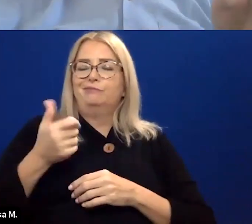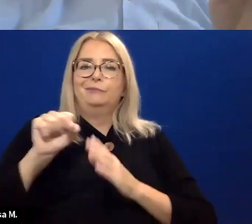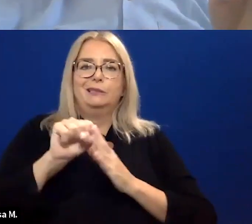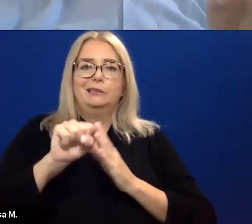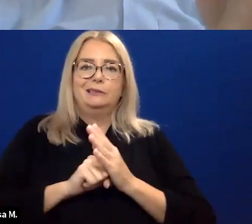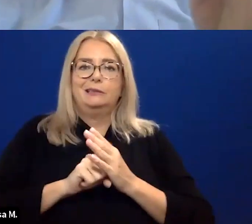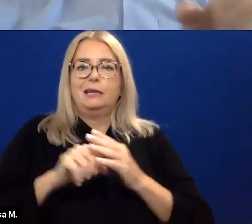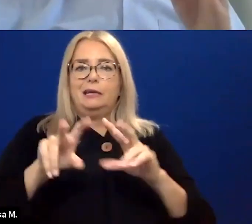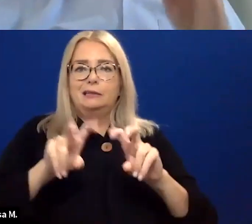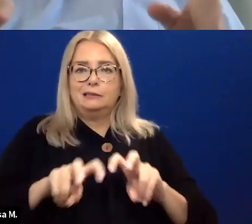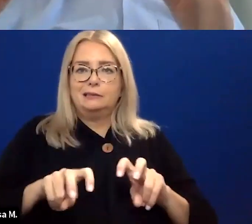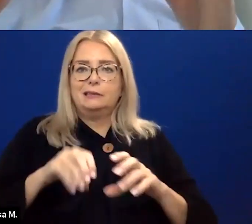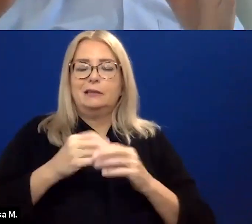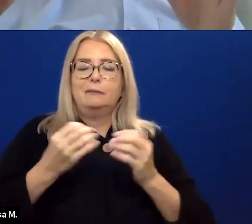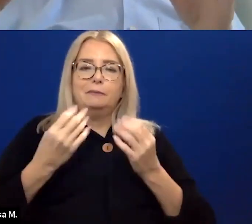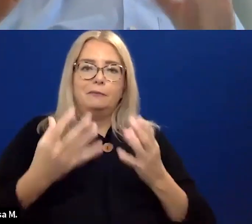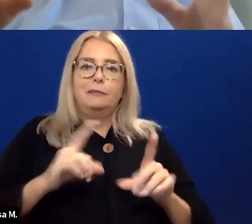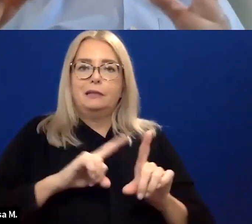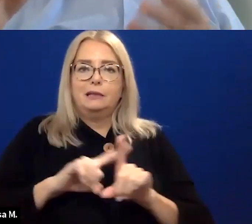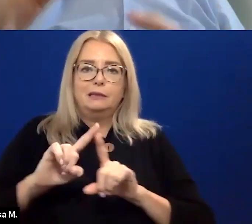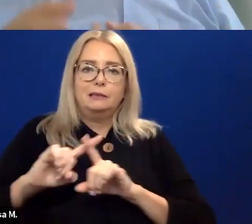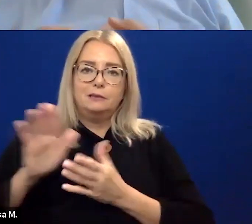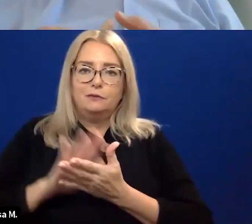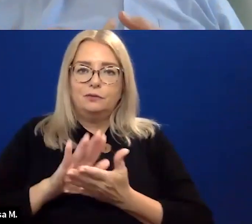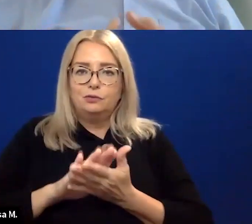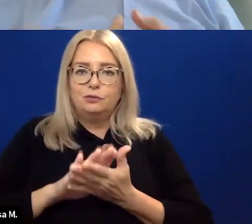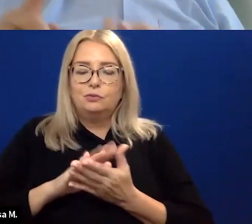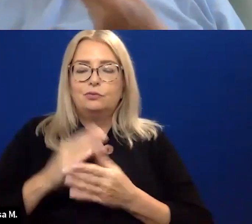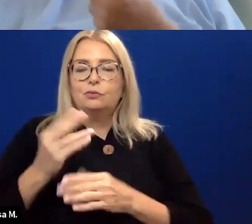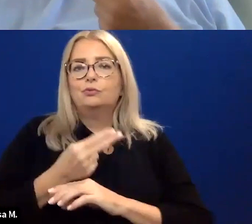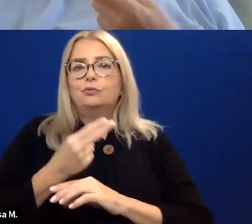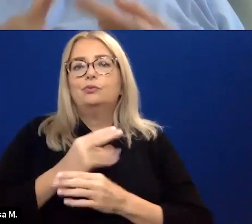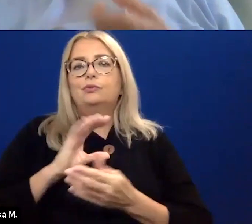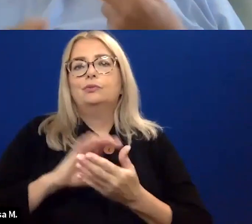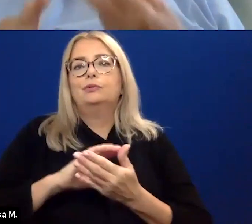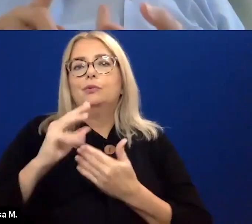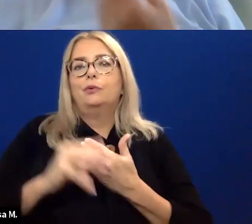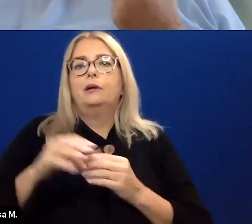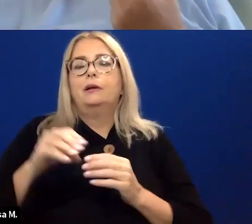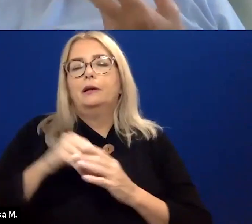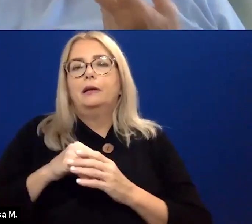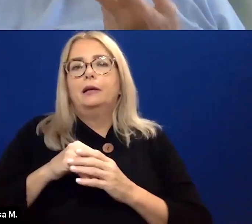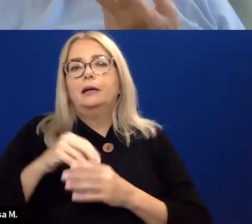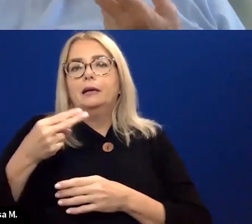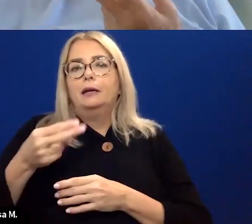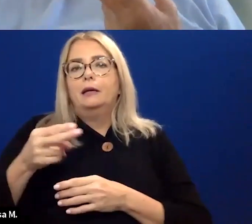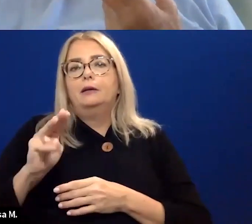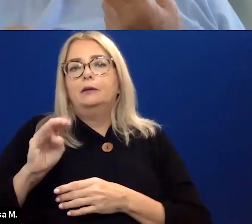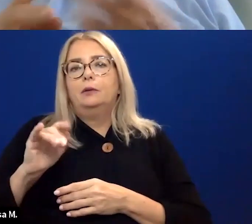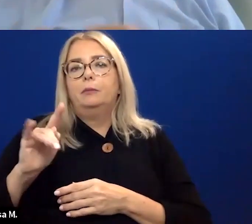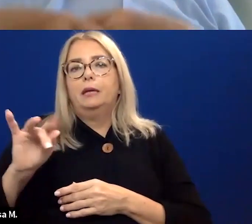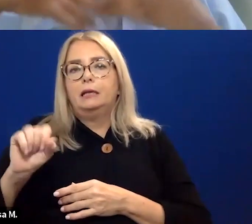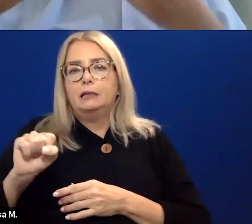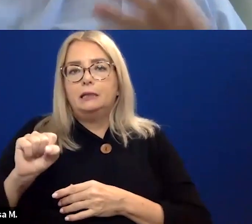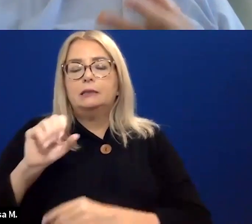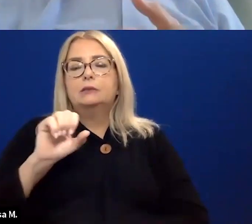schools and they're using the the curriculum in in Humanities and social studies is what